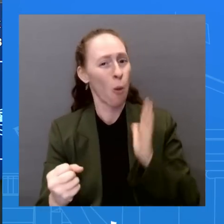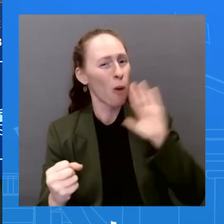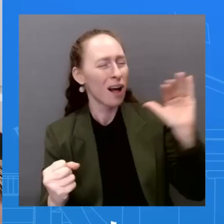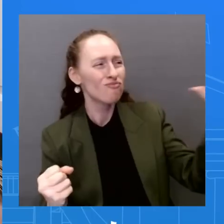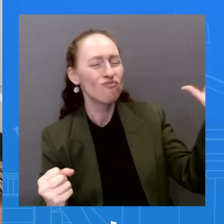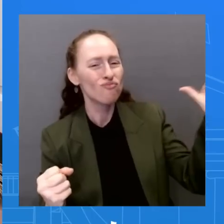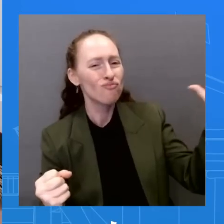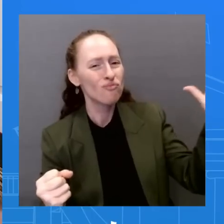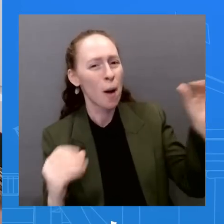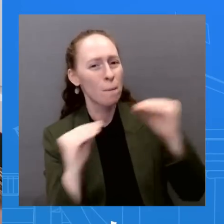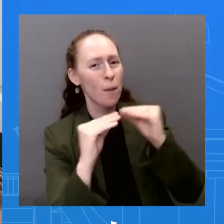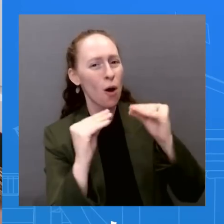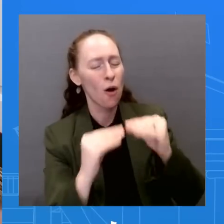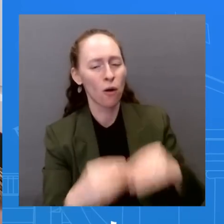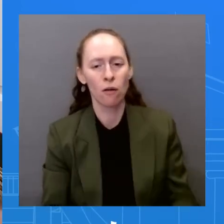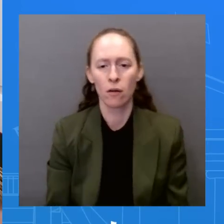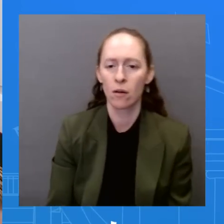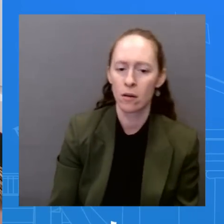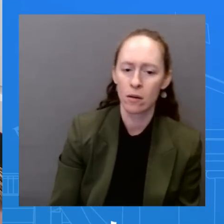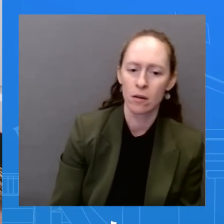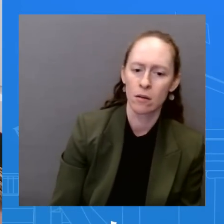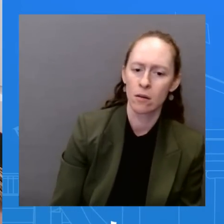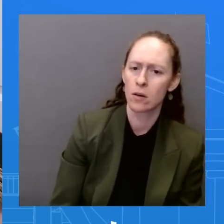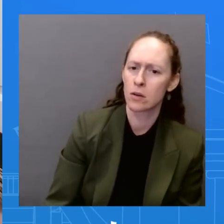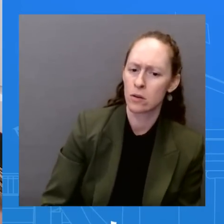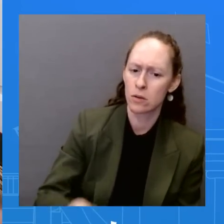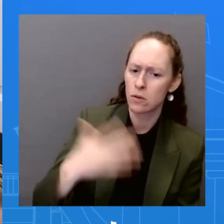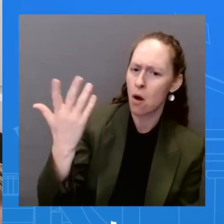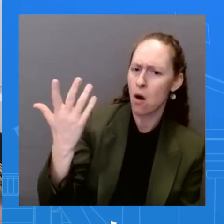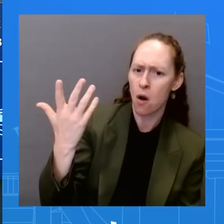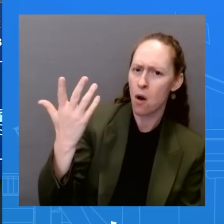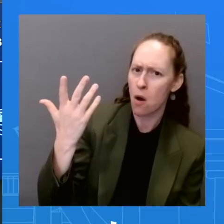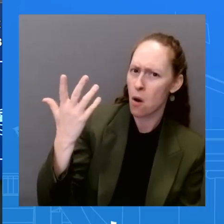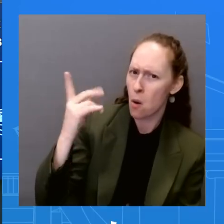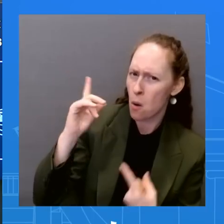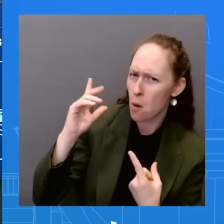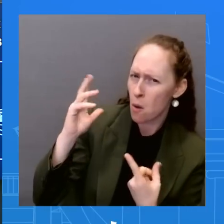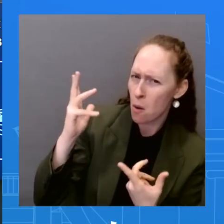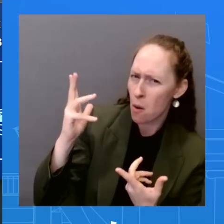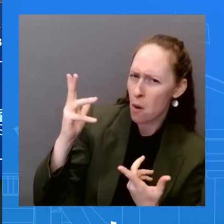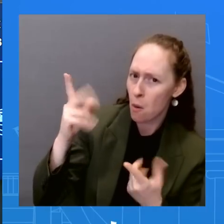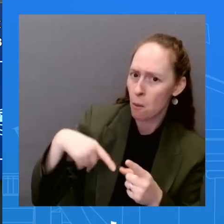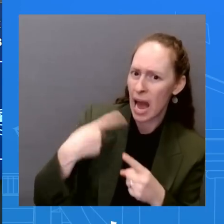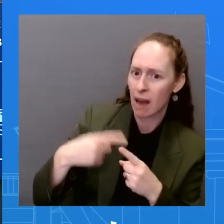how much longer do you -- will you have this funding before you have to ask for more? Mr. Fenton: Well, we're asking for more right now